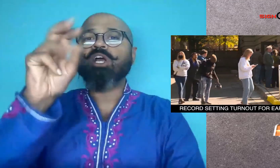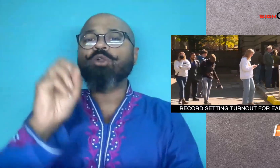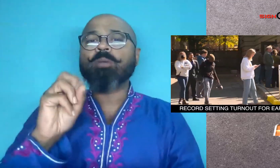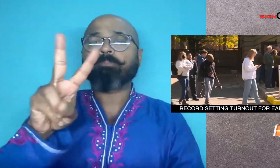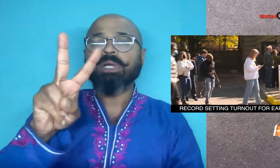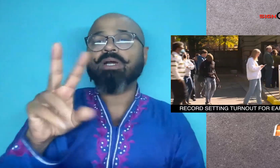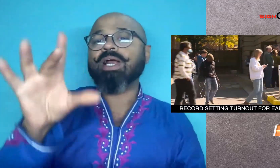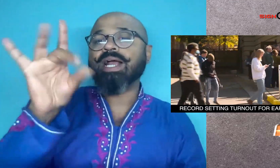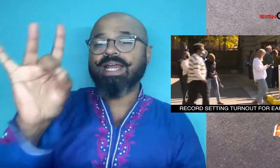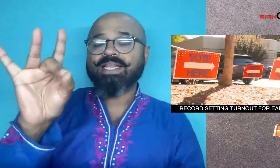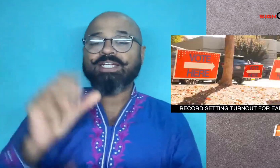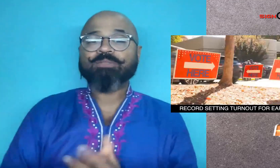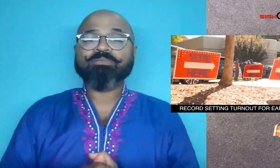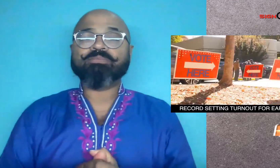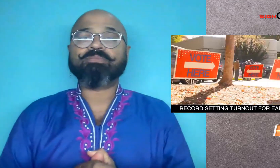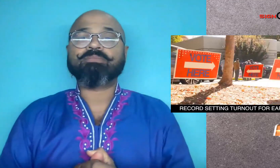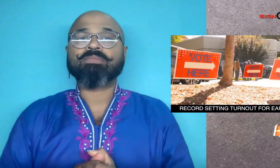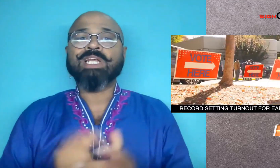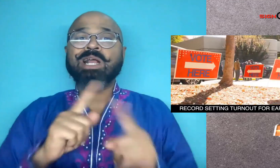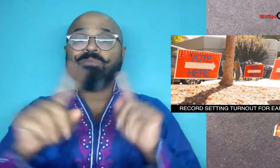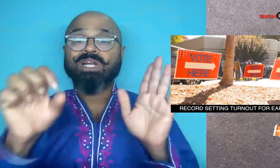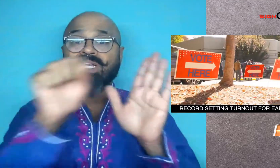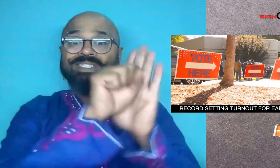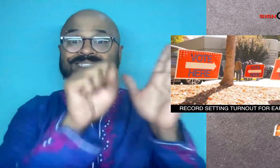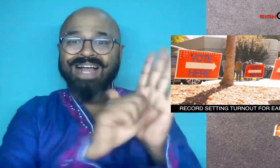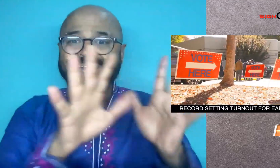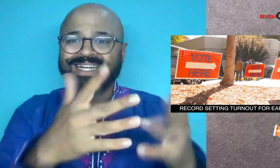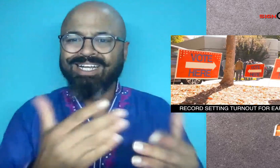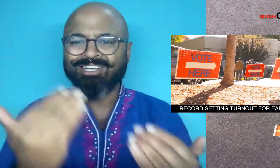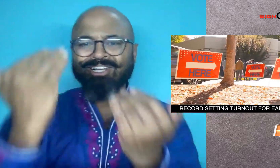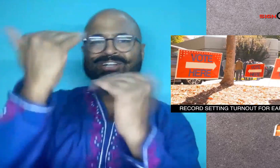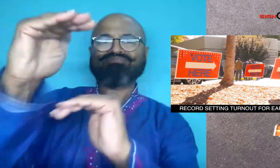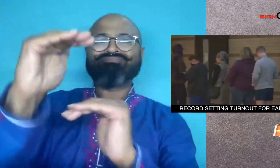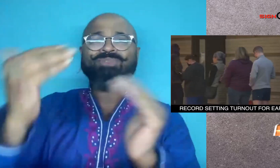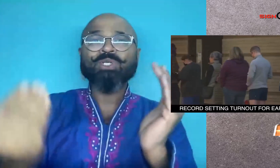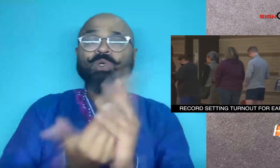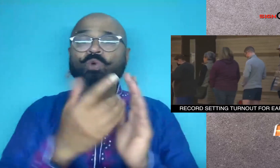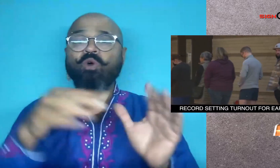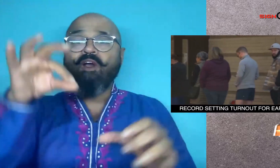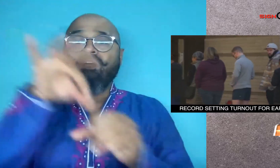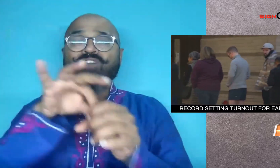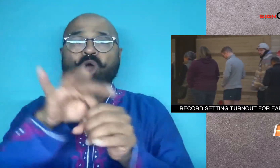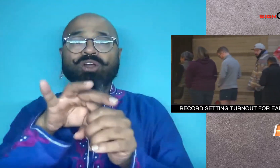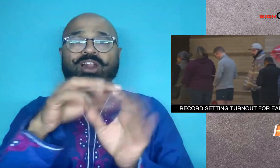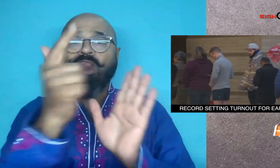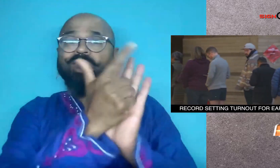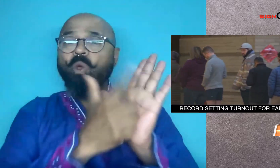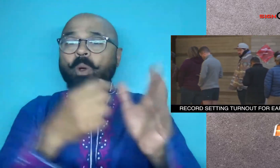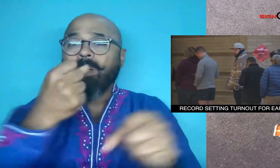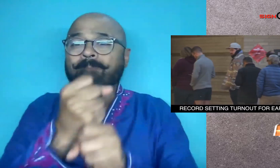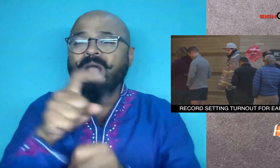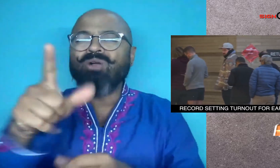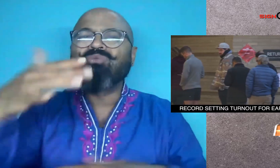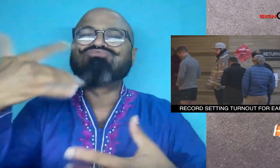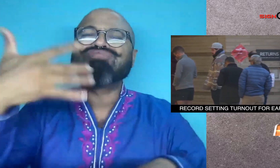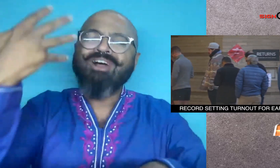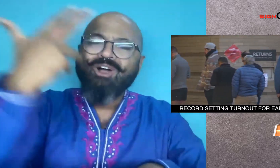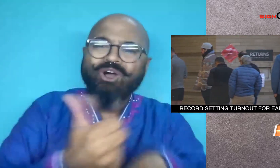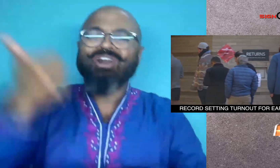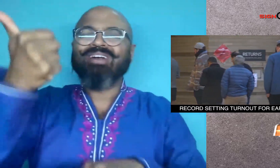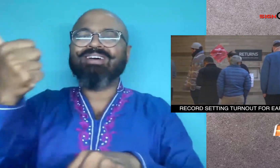early voting through election day on November 8th But the state's restrictive new voting